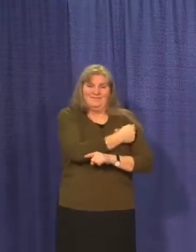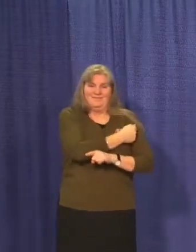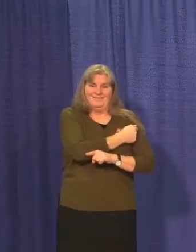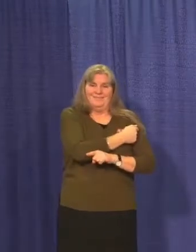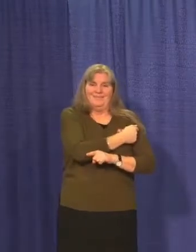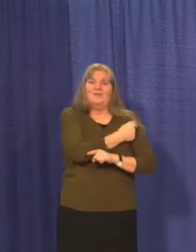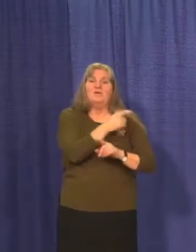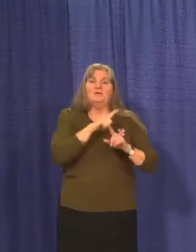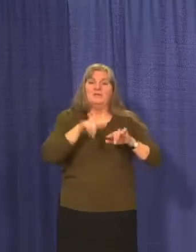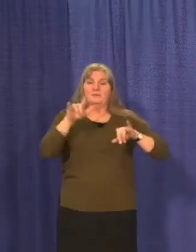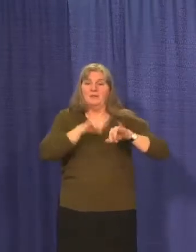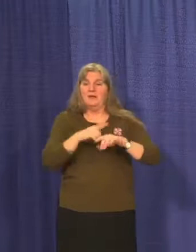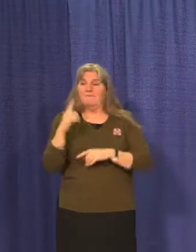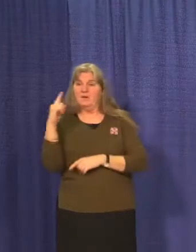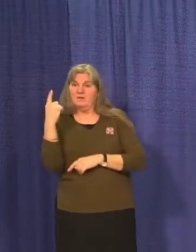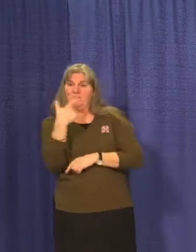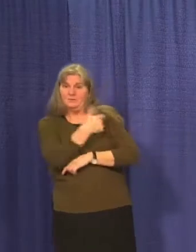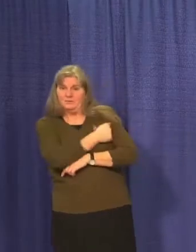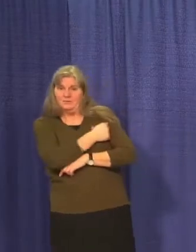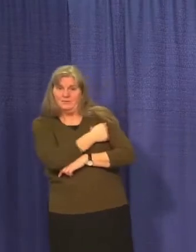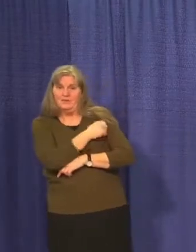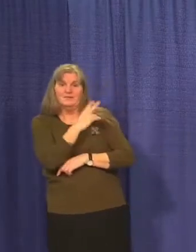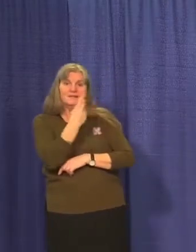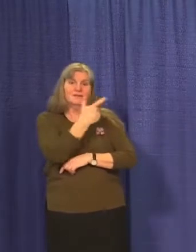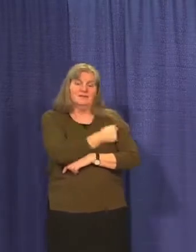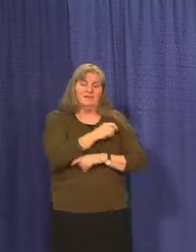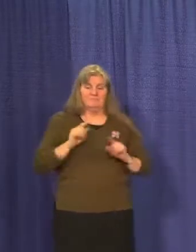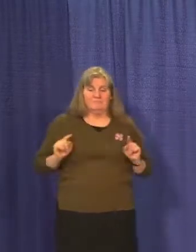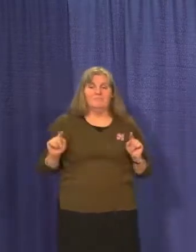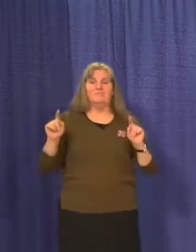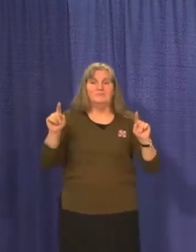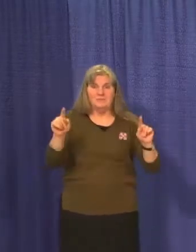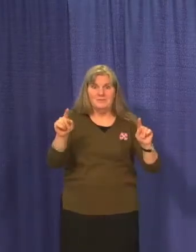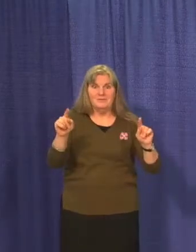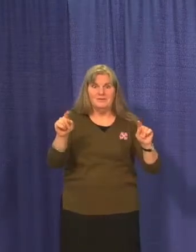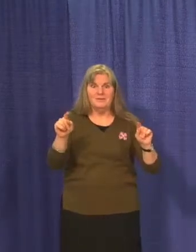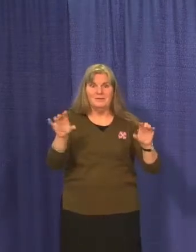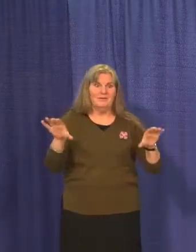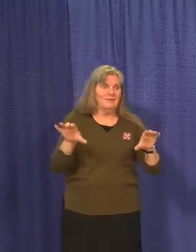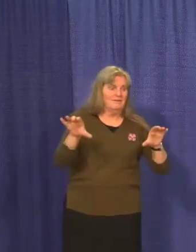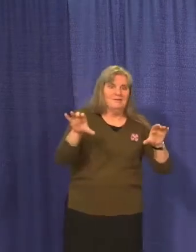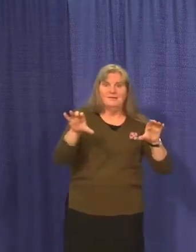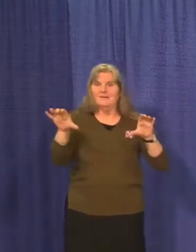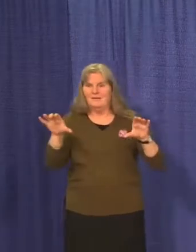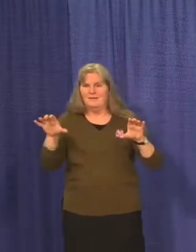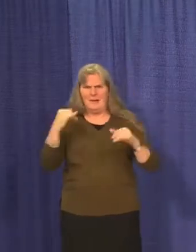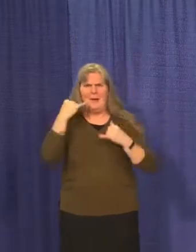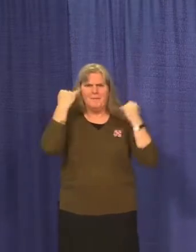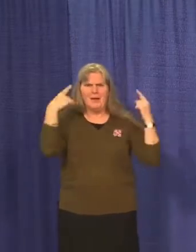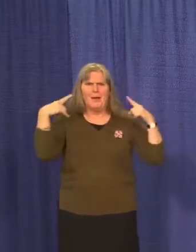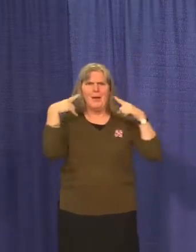basically starting whole groups of people over while others are getting their first shots. You can only imagine the